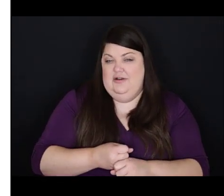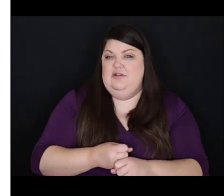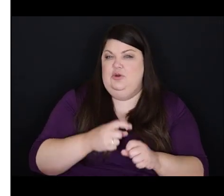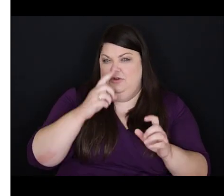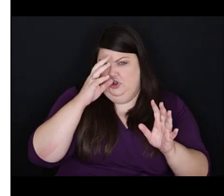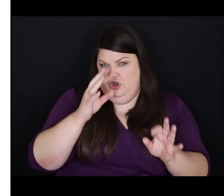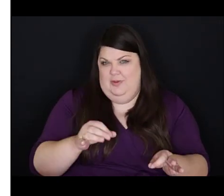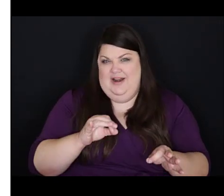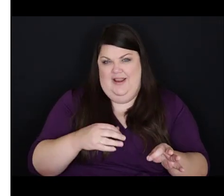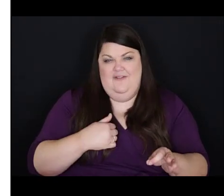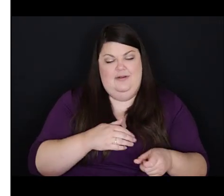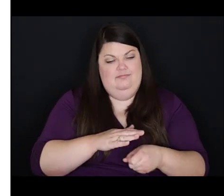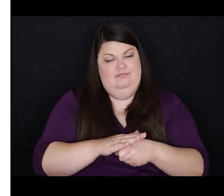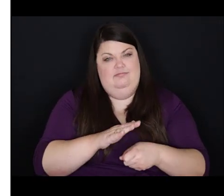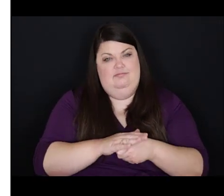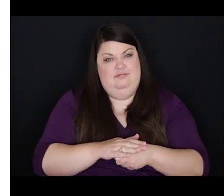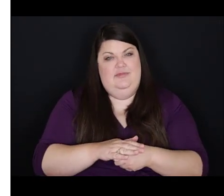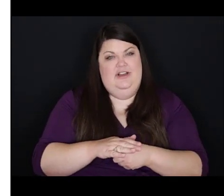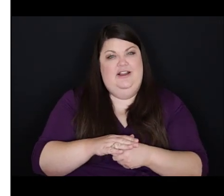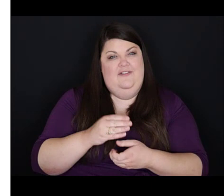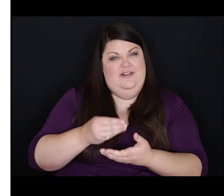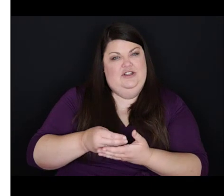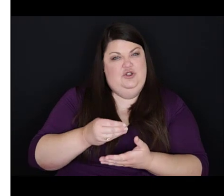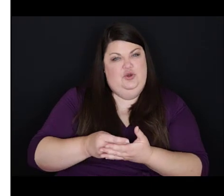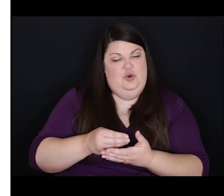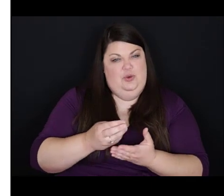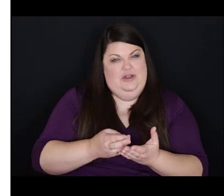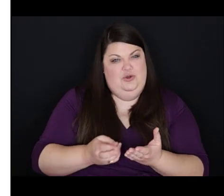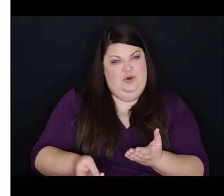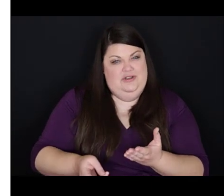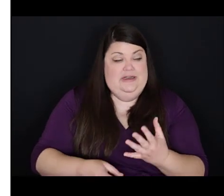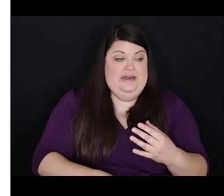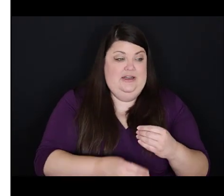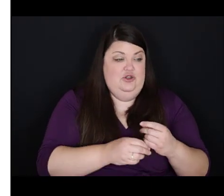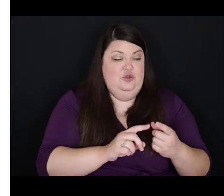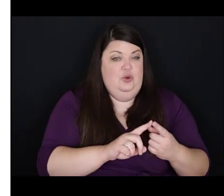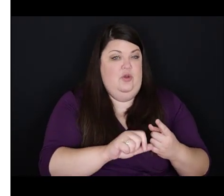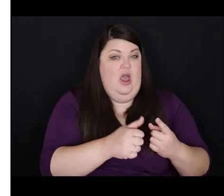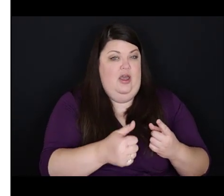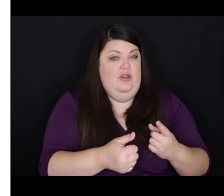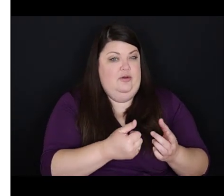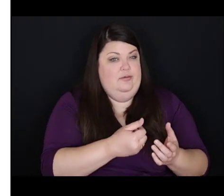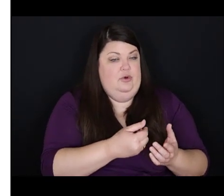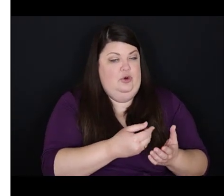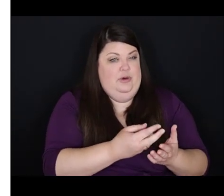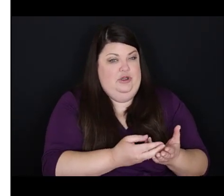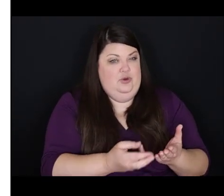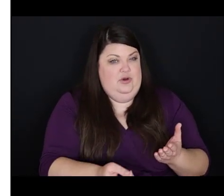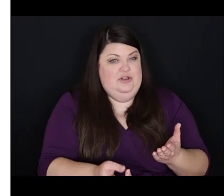fiscal resources in addition to its other resources, to serve all eligible individuals